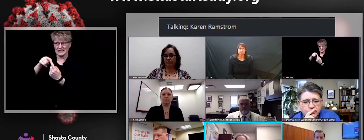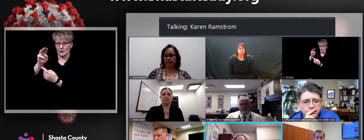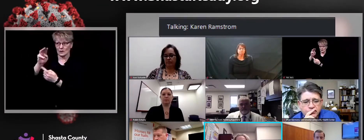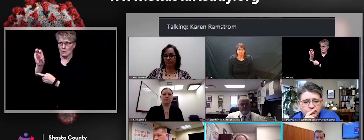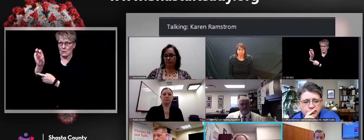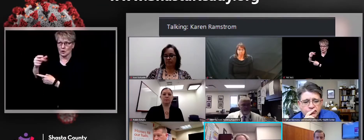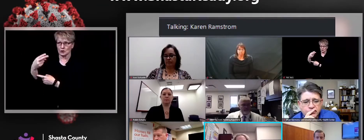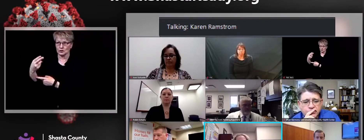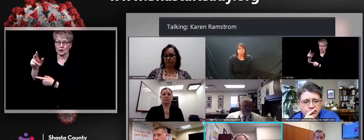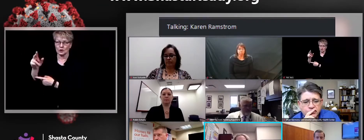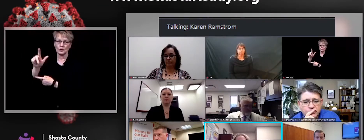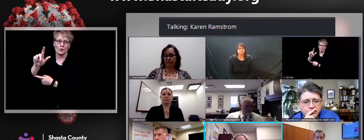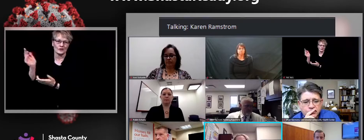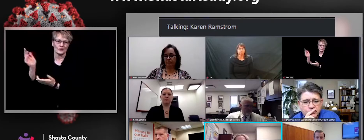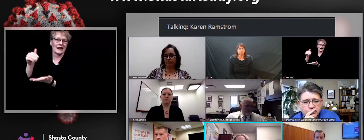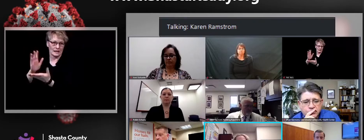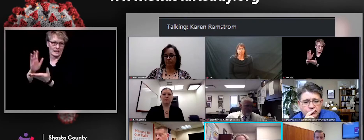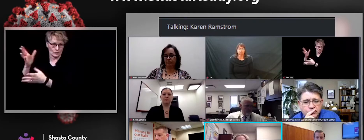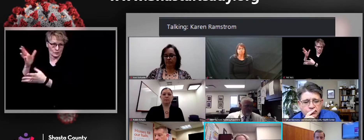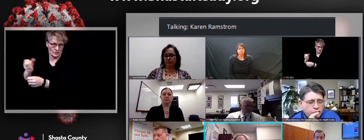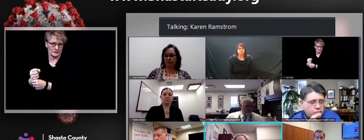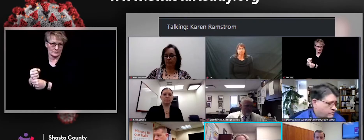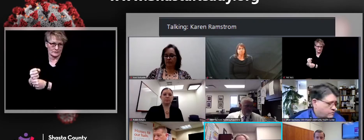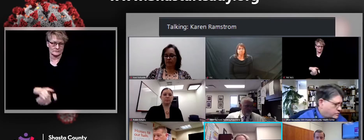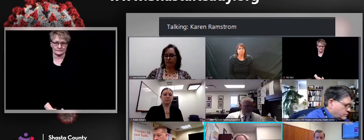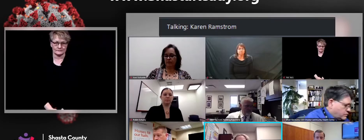And that's all I have this morning, but happy to address questions.